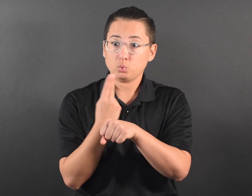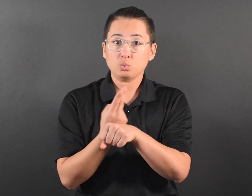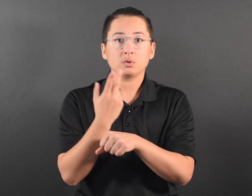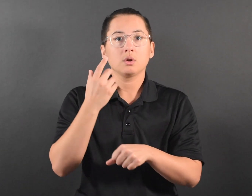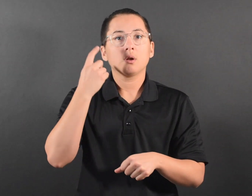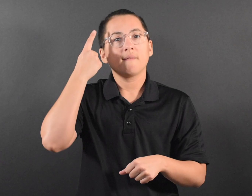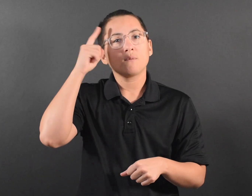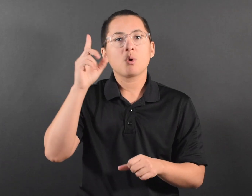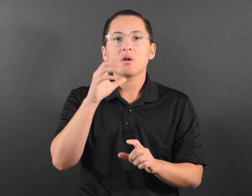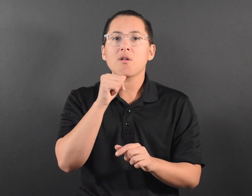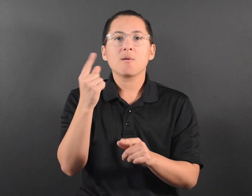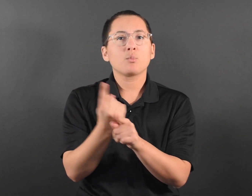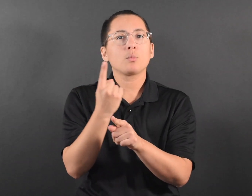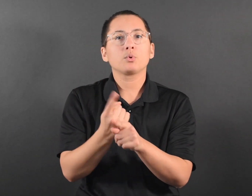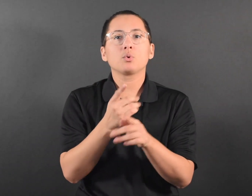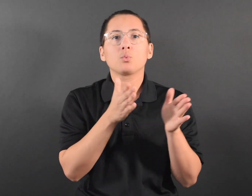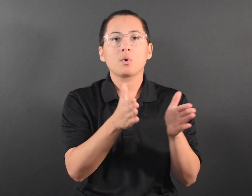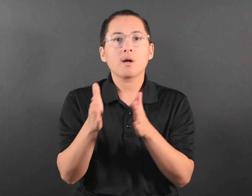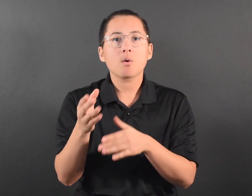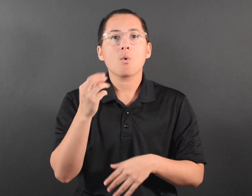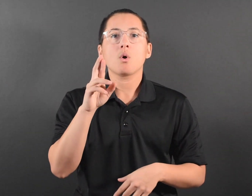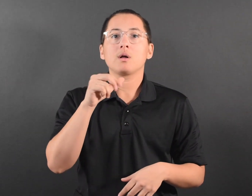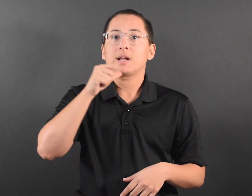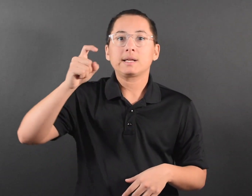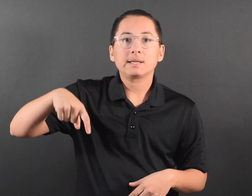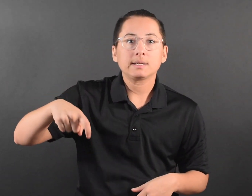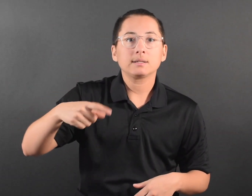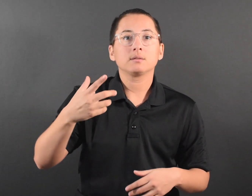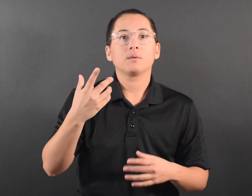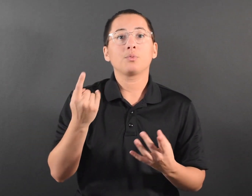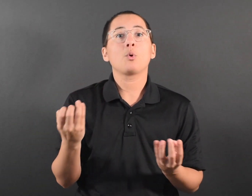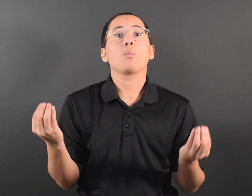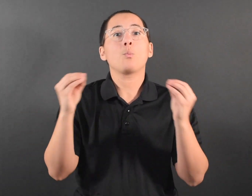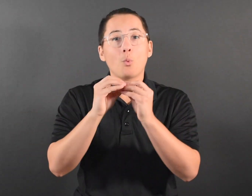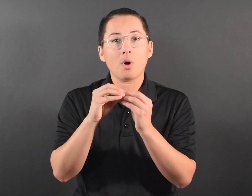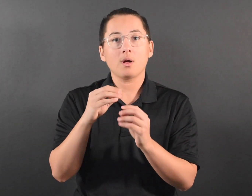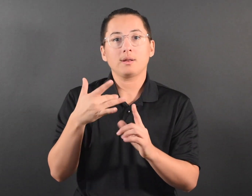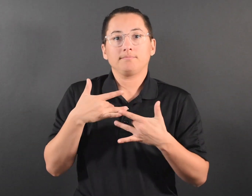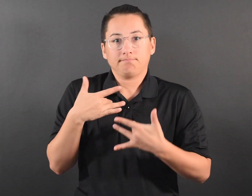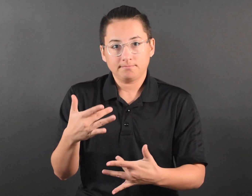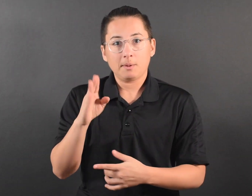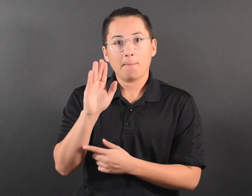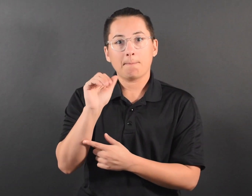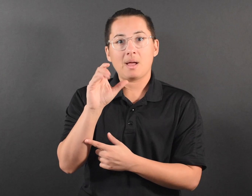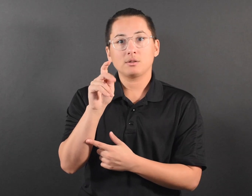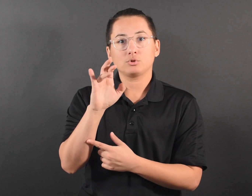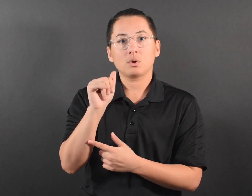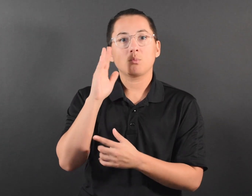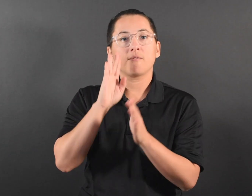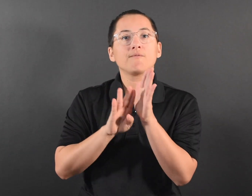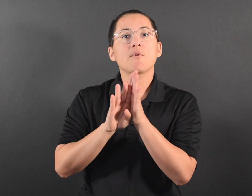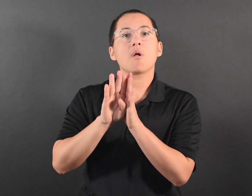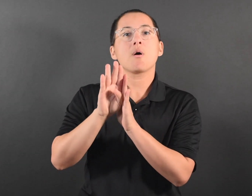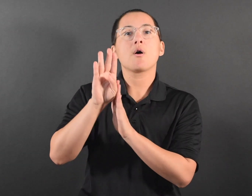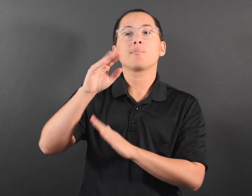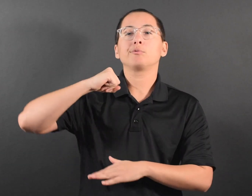The more that antibiotics are used inappropriately or when they are not needed, the more likely bacteria are to develop resistance.